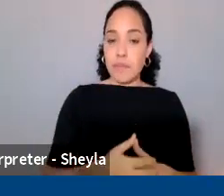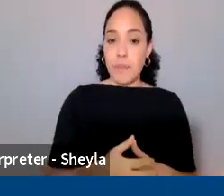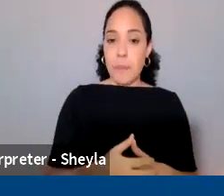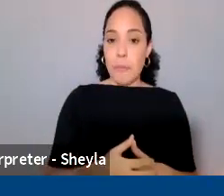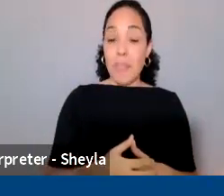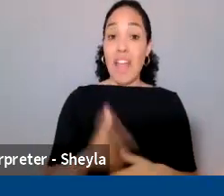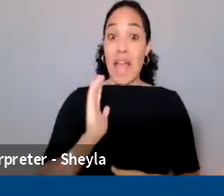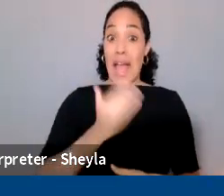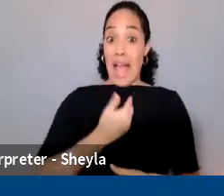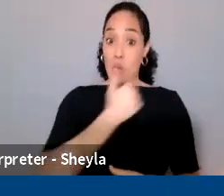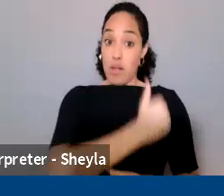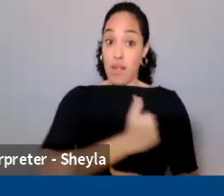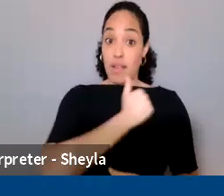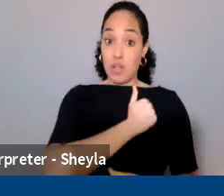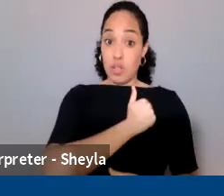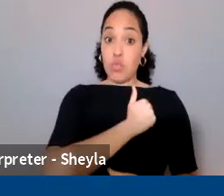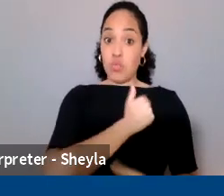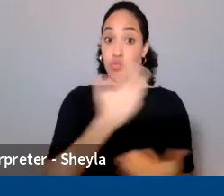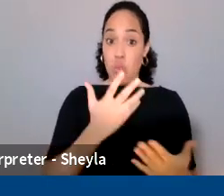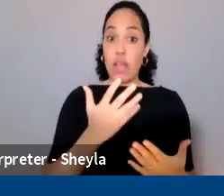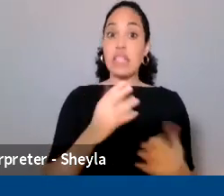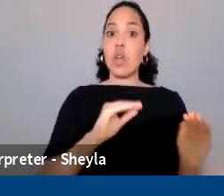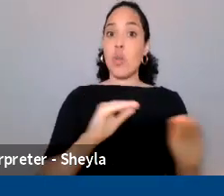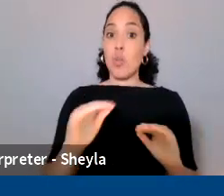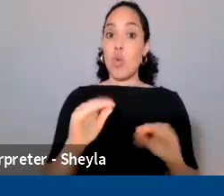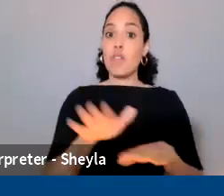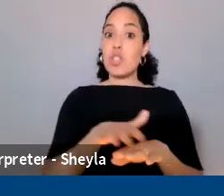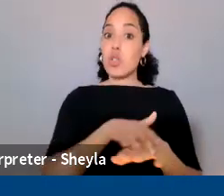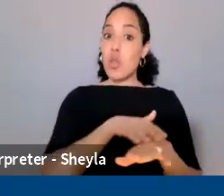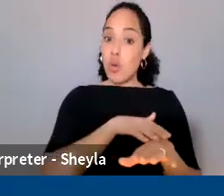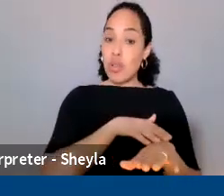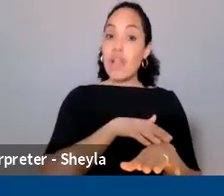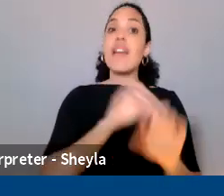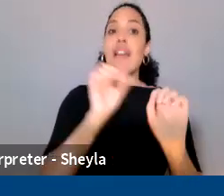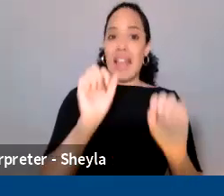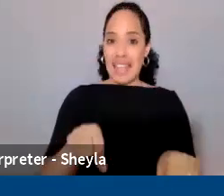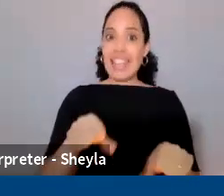animals is move slowly to get the task done quickly the second issue is transportation